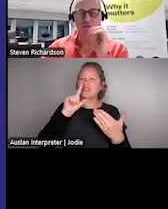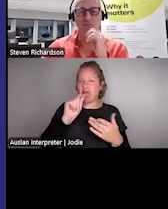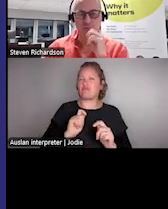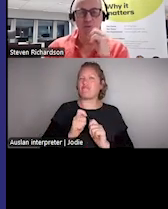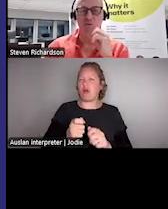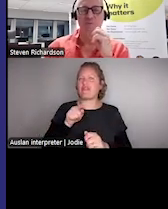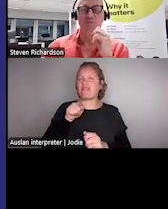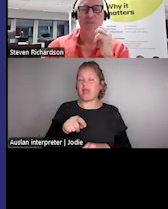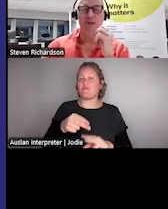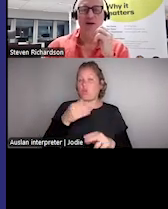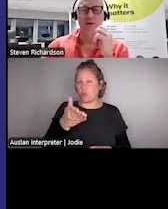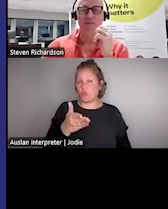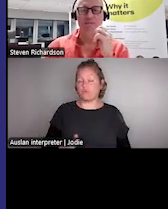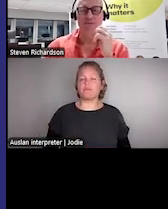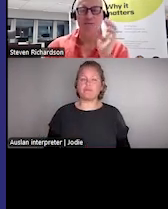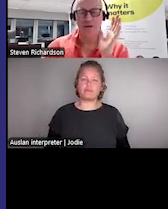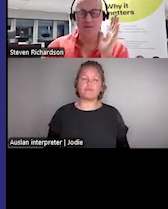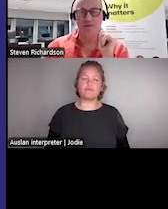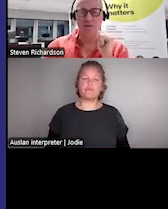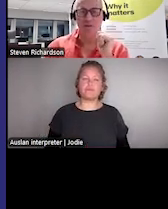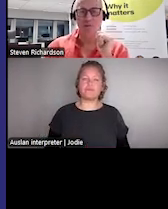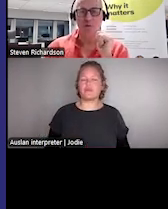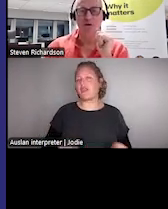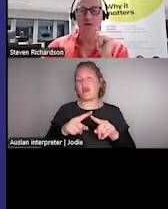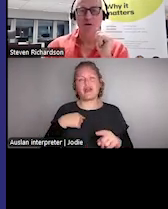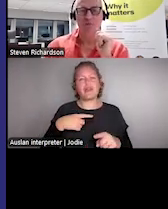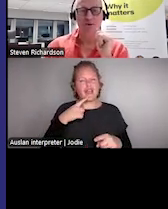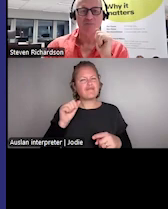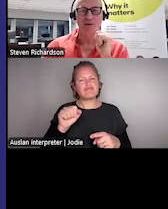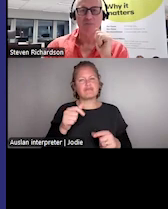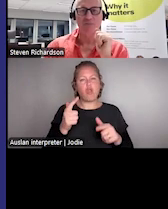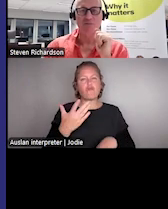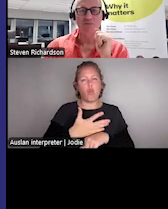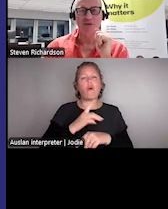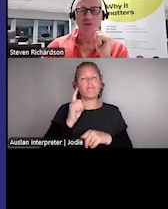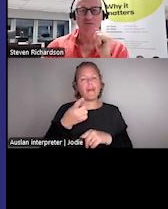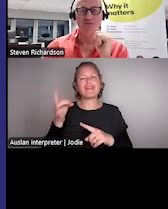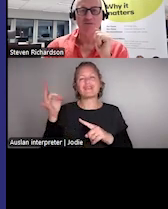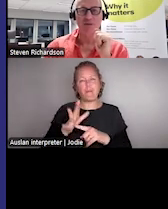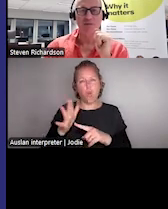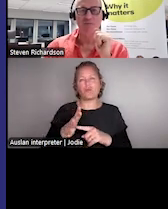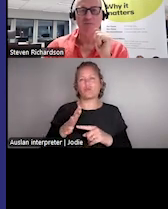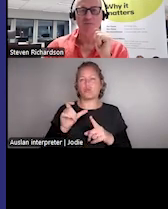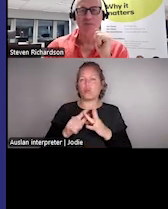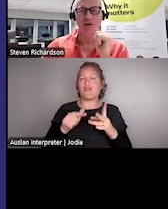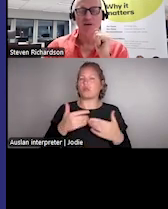do for you. As I said, it's a lot of work but it is really important to do that really well.